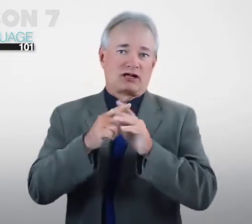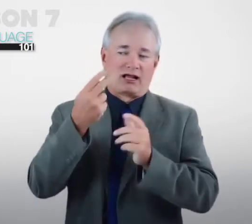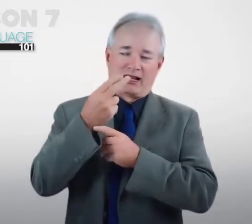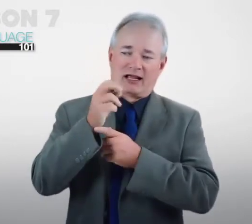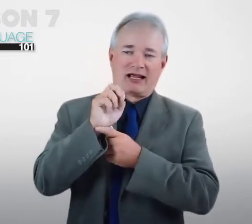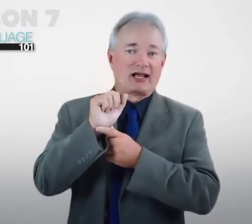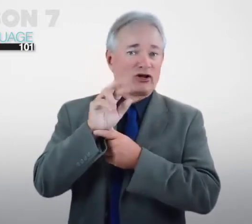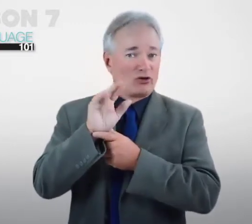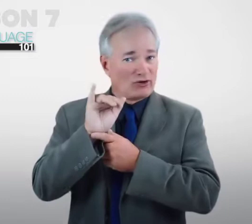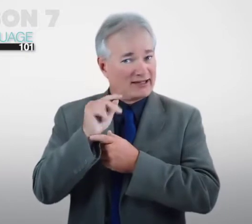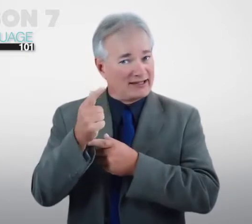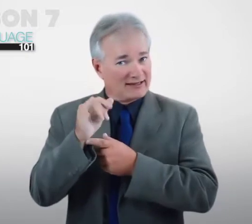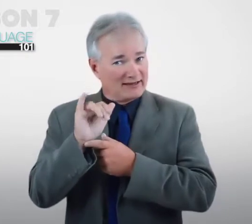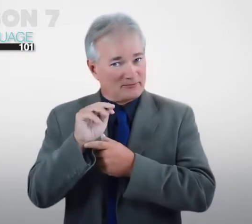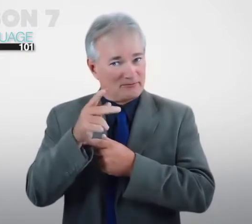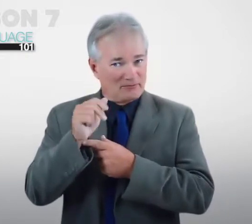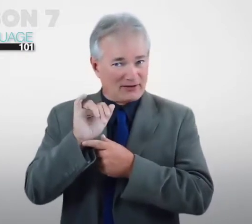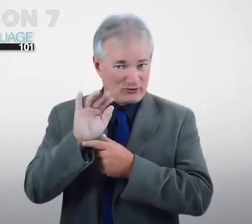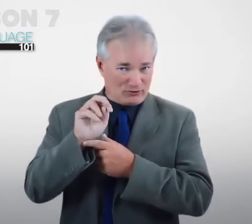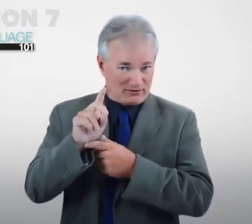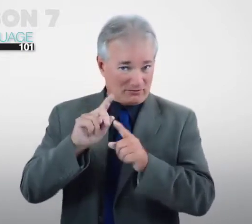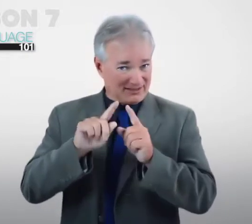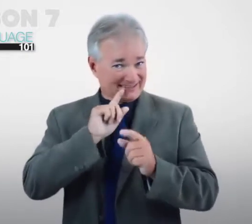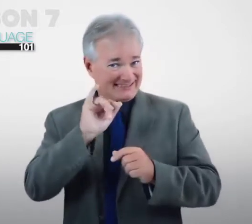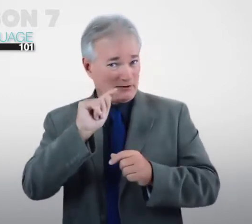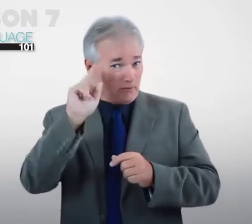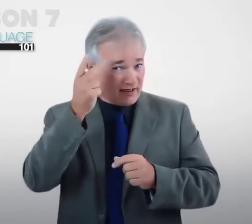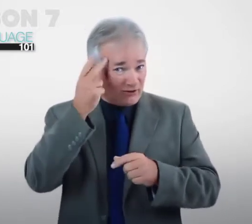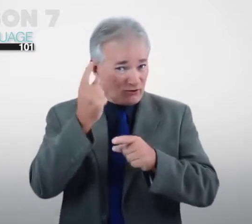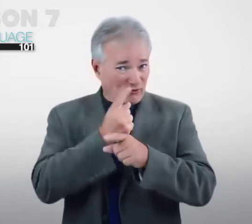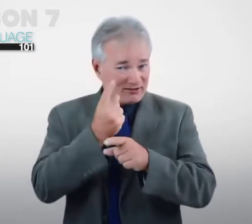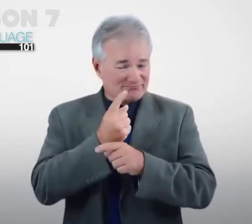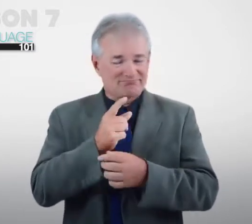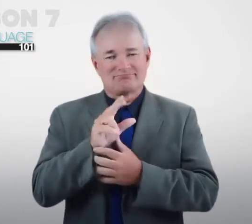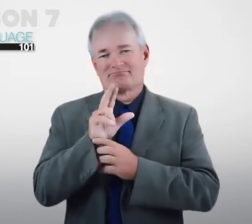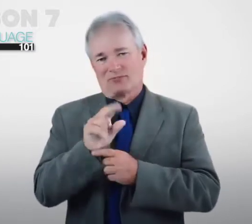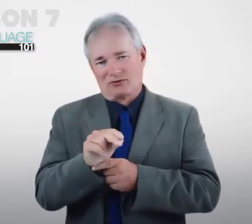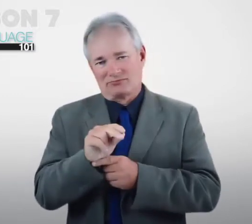So that's how the word hearing impaired came about.